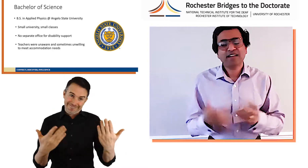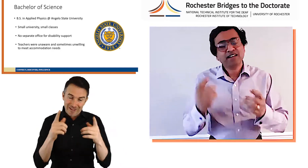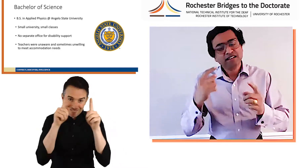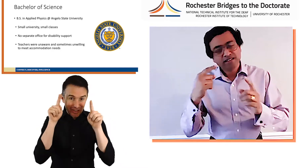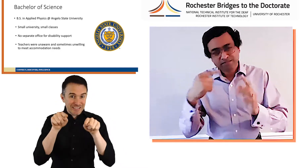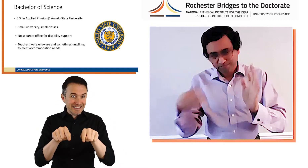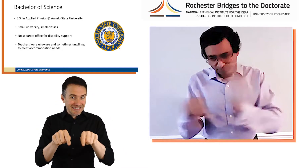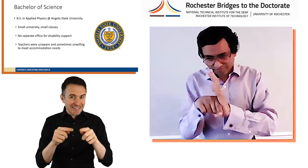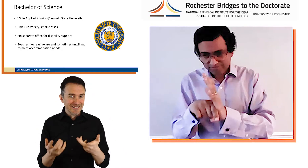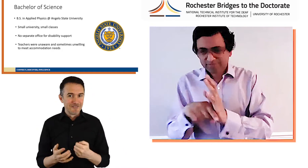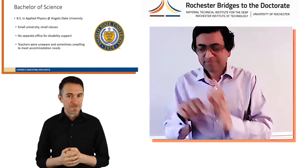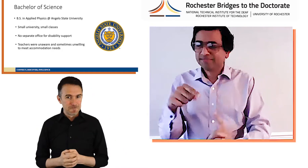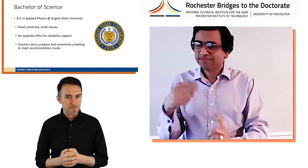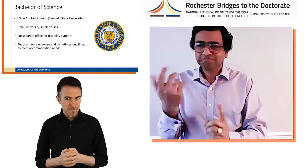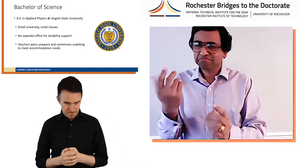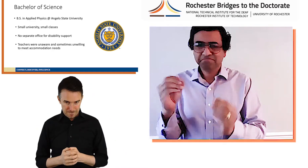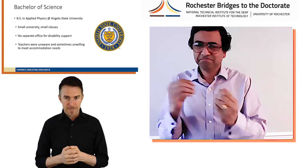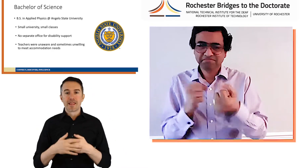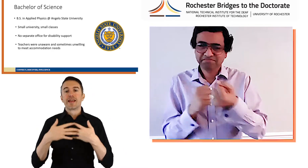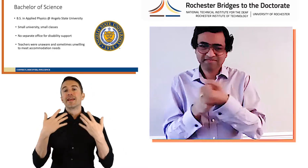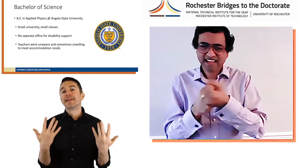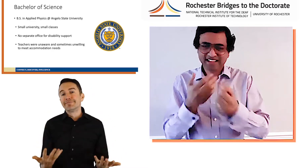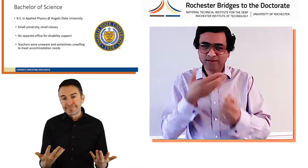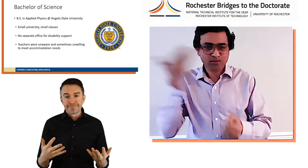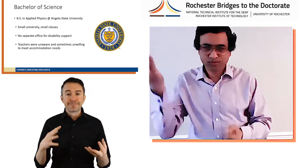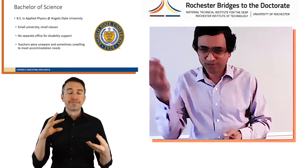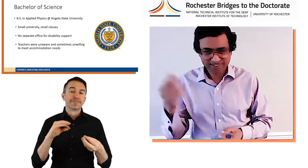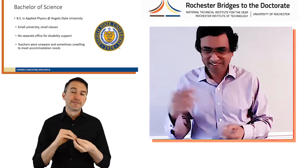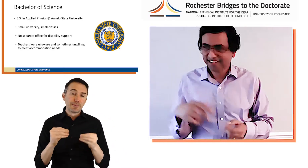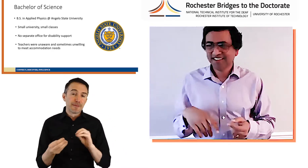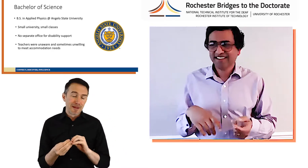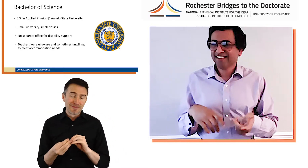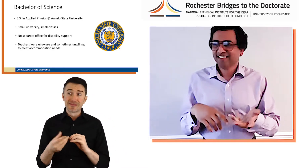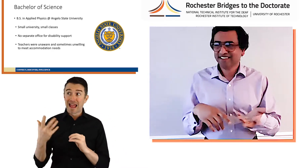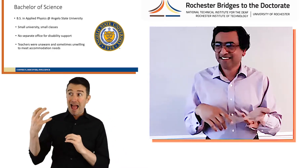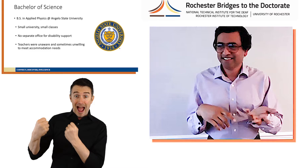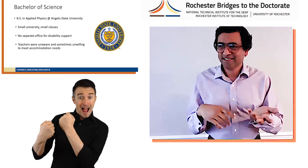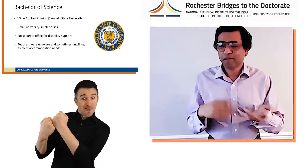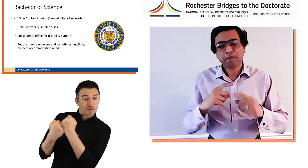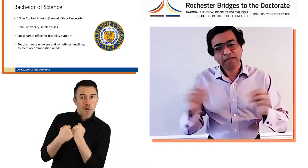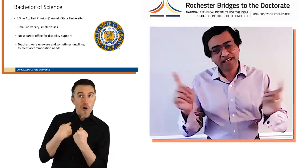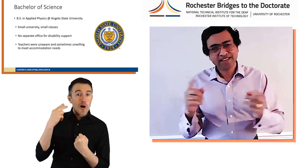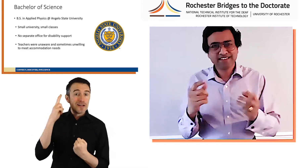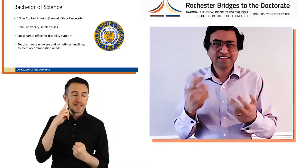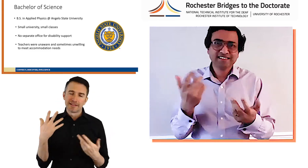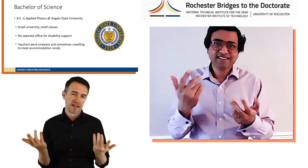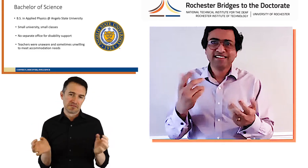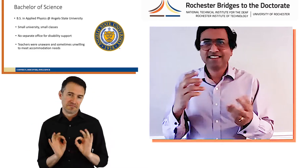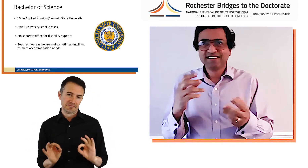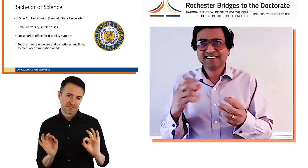that I used in my classroom growing up. And I didn't have support services or access services,